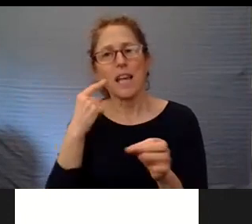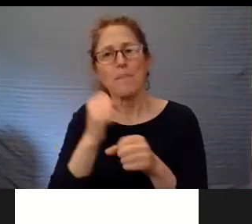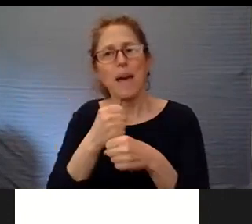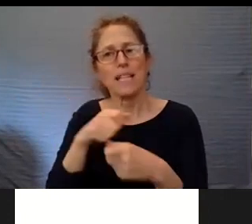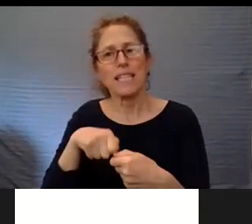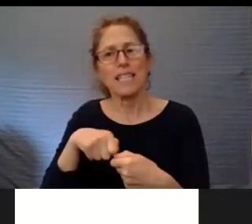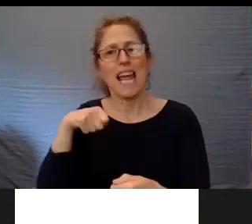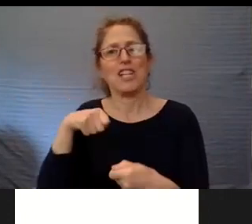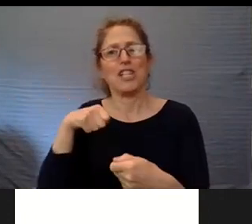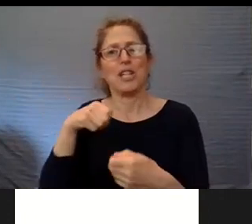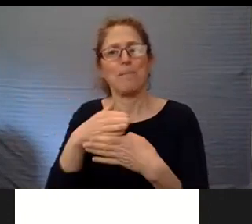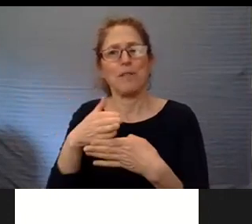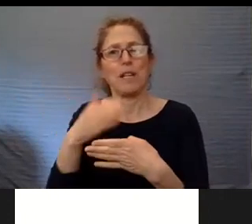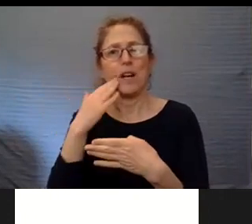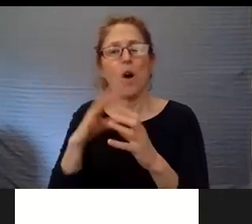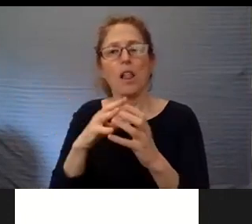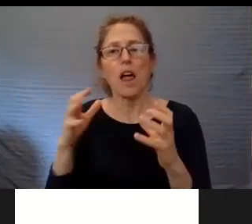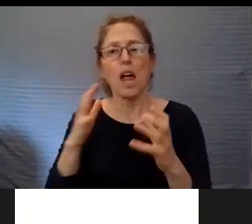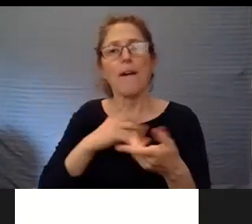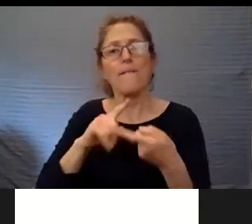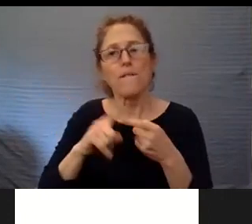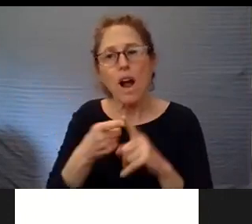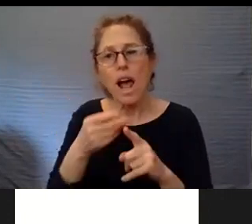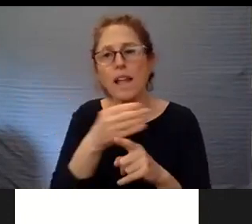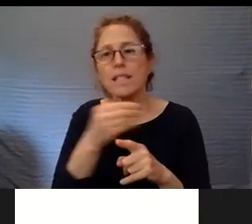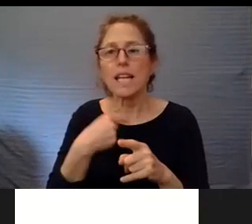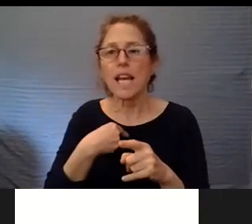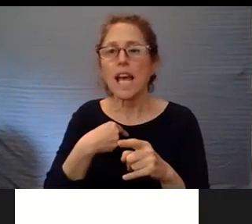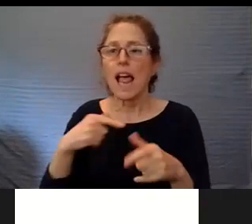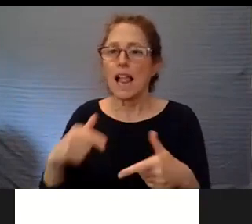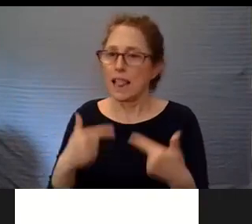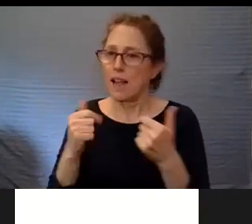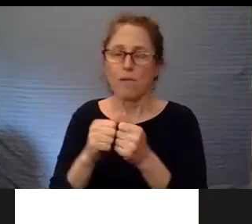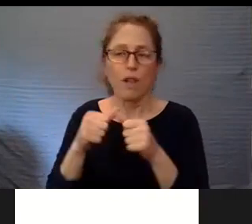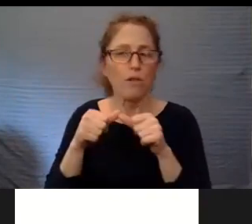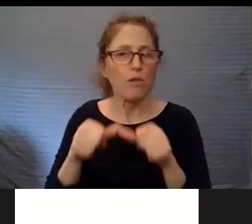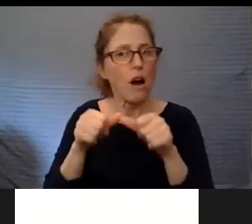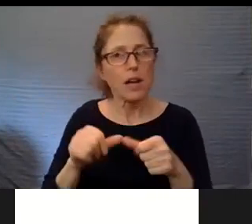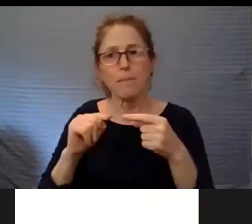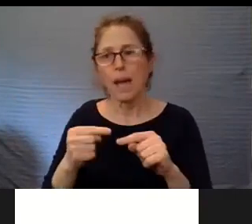I know a lot of my friends and I who live with chronic pain and other folks that we know who are able-bodied